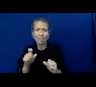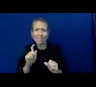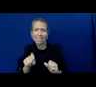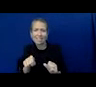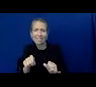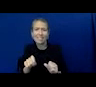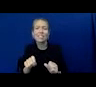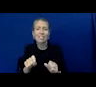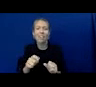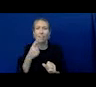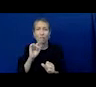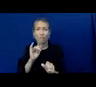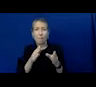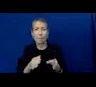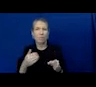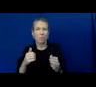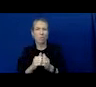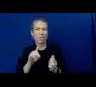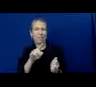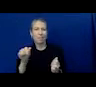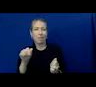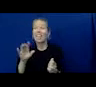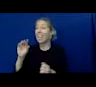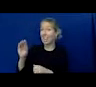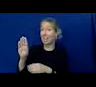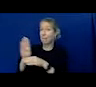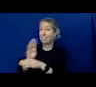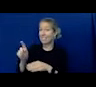individual with a significant disability, and the business needs of the employer, and